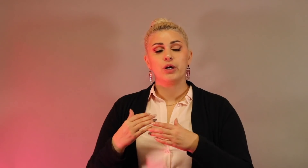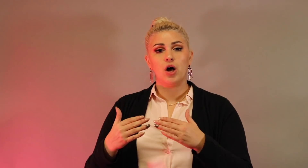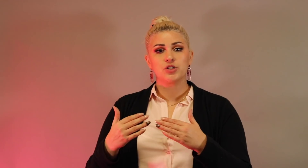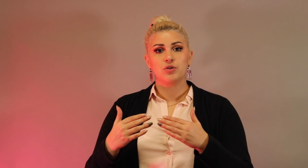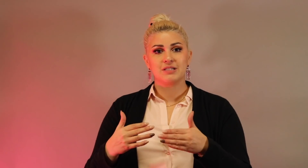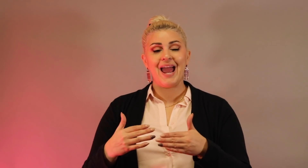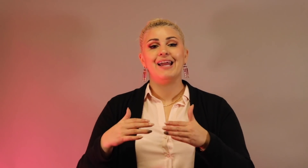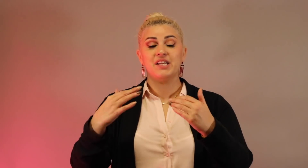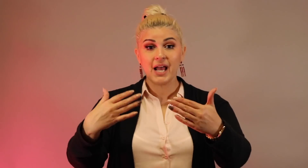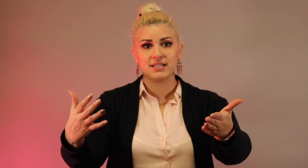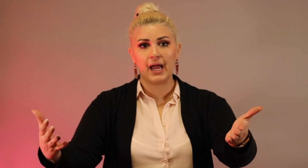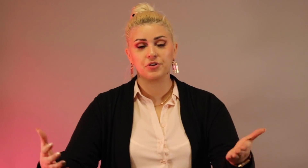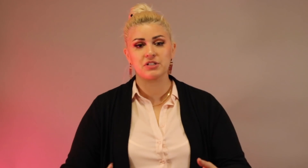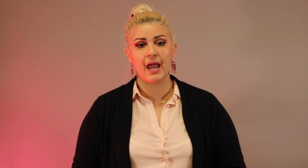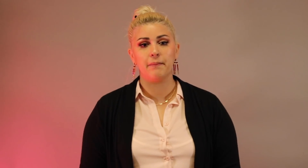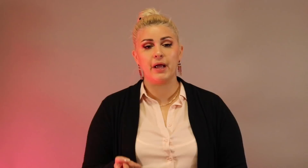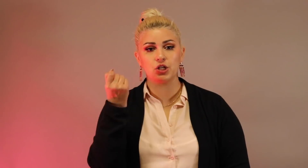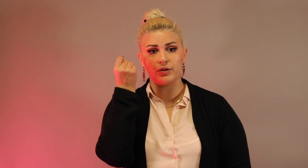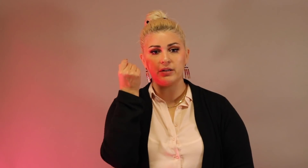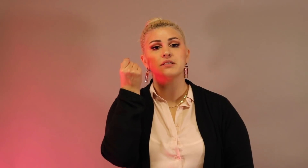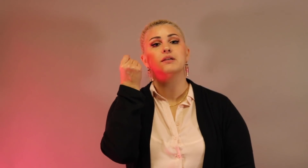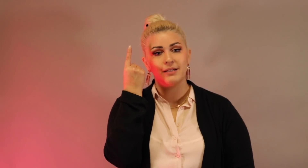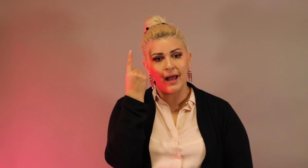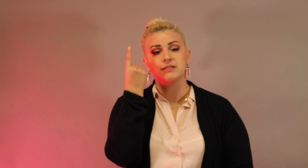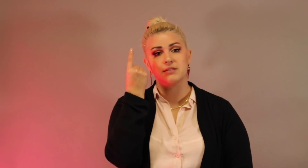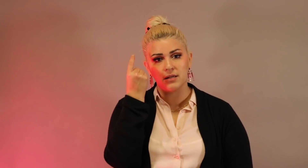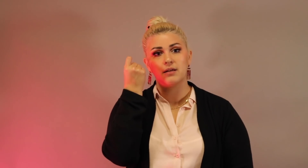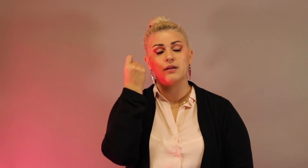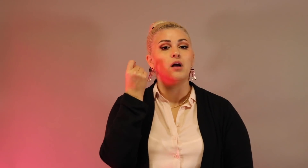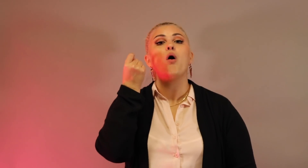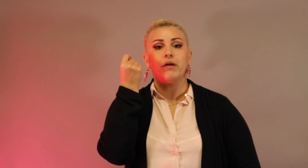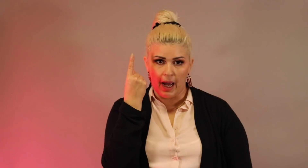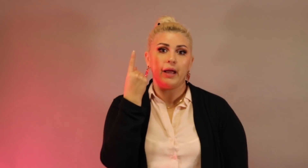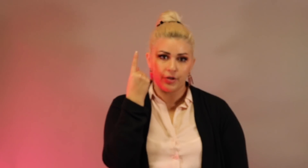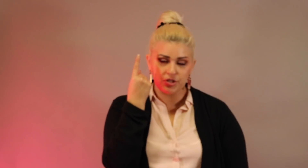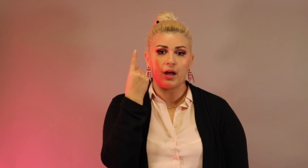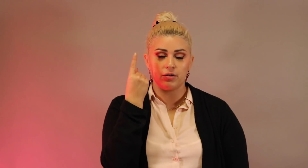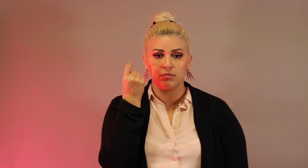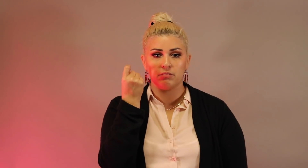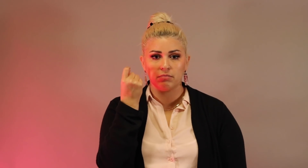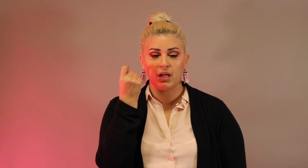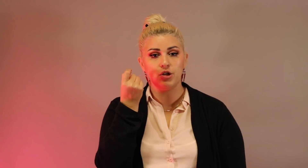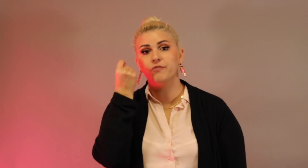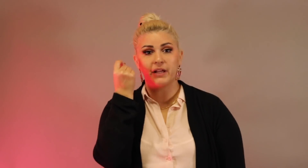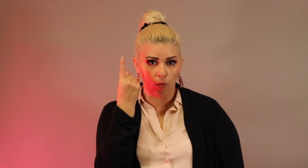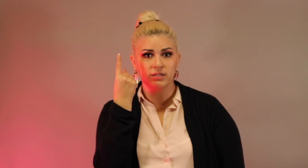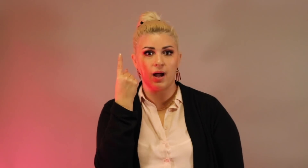You can also say, yes I understand by just going like this, yes. Oh yeah, I understand. Okay, you can flick at one time